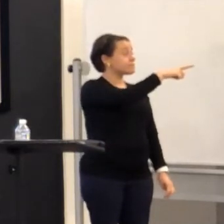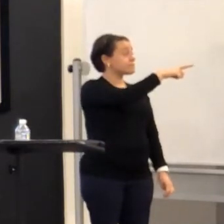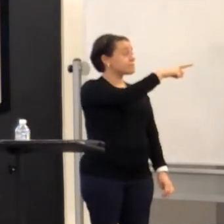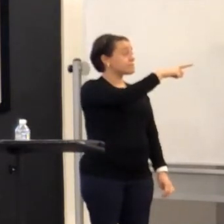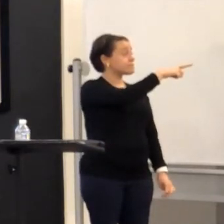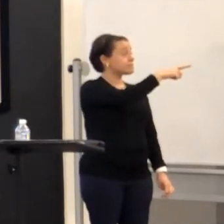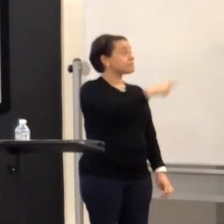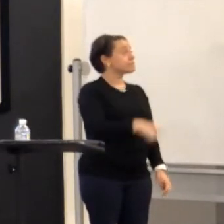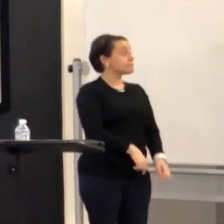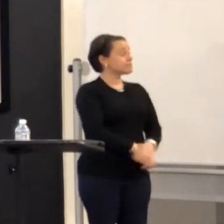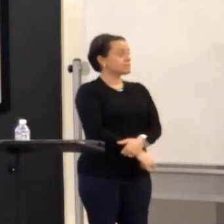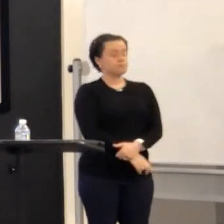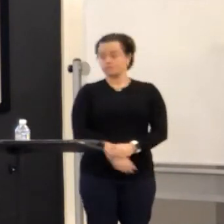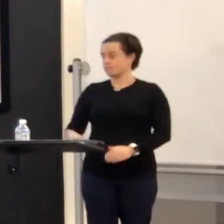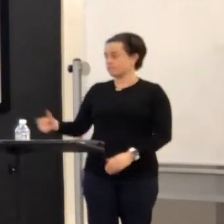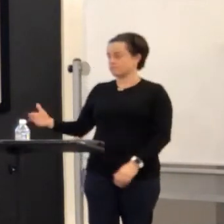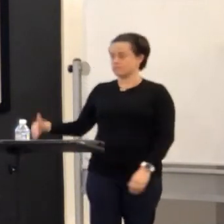[Woman] Yeah, if you could go back one slide.